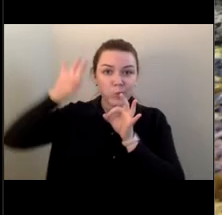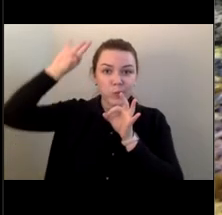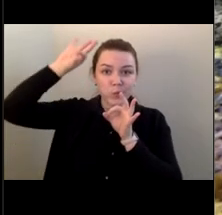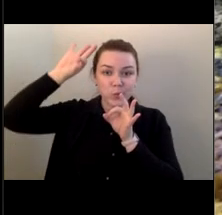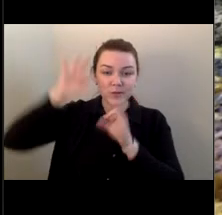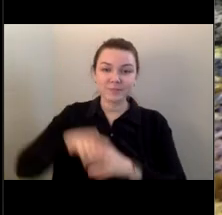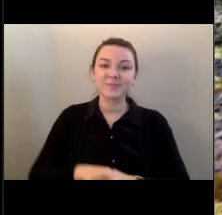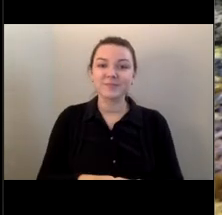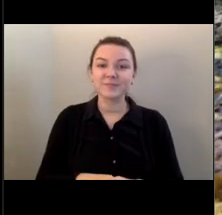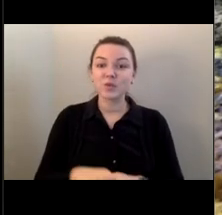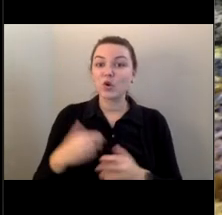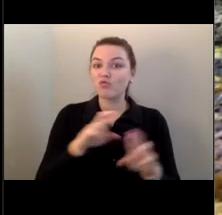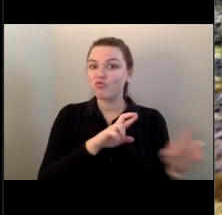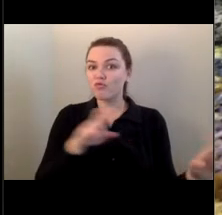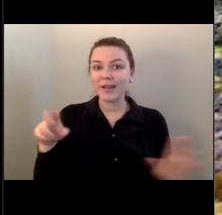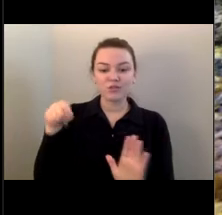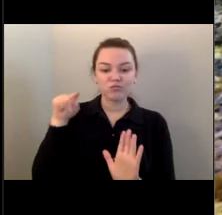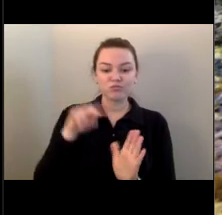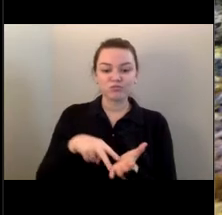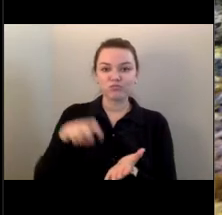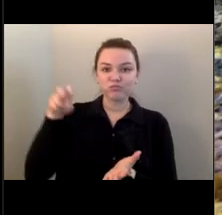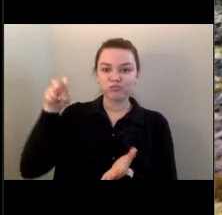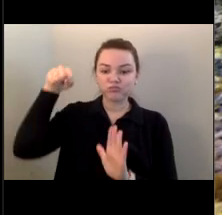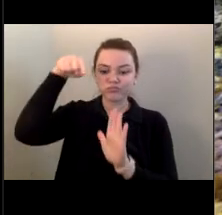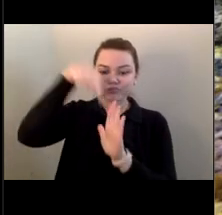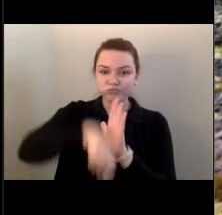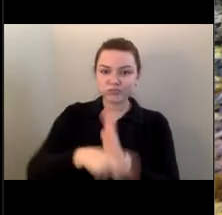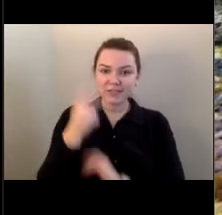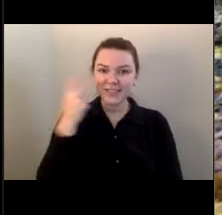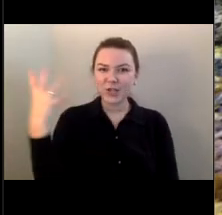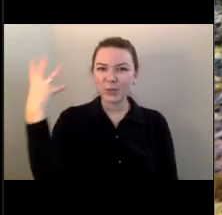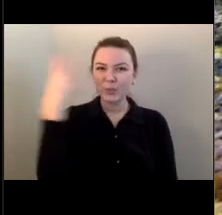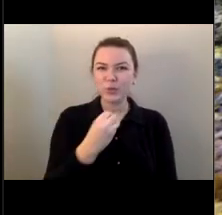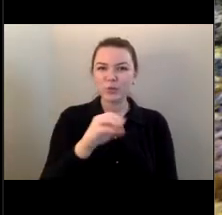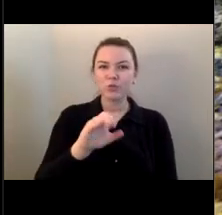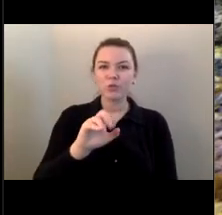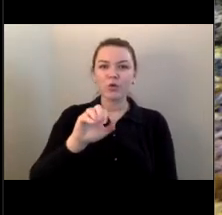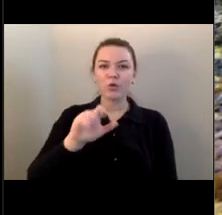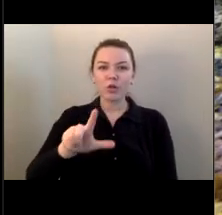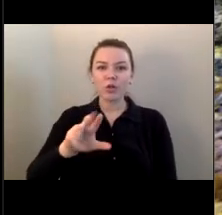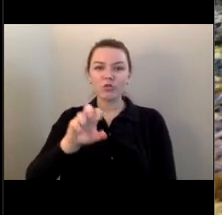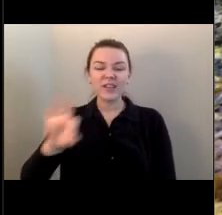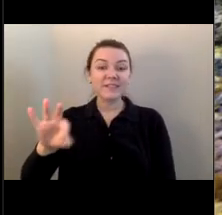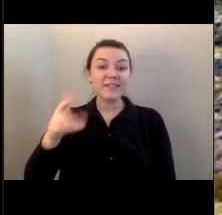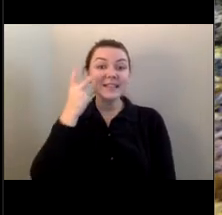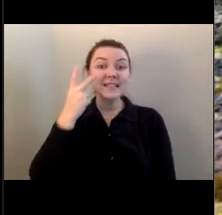to dive into this beautiful coral reef ecosystem. Let me see you folks put on your fins.